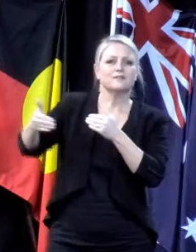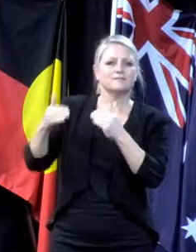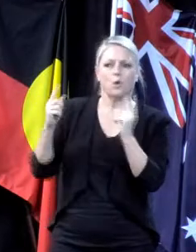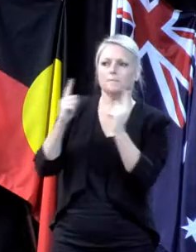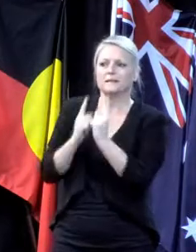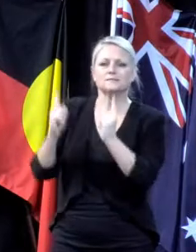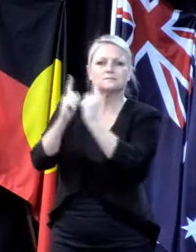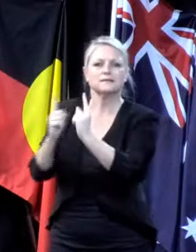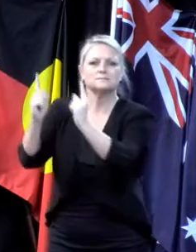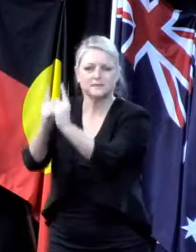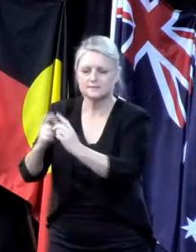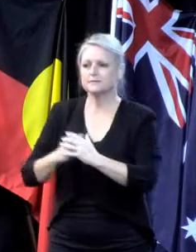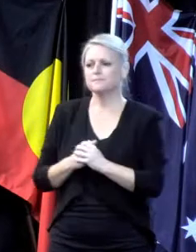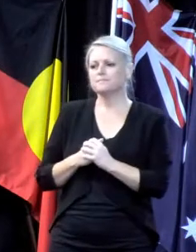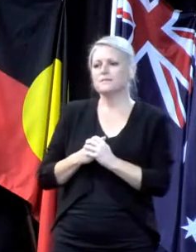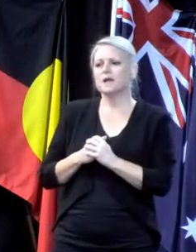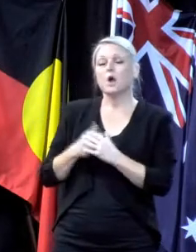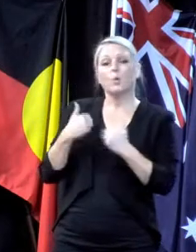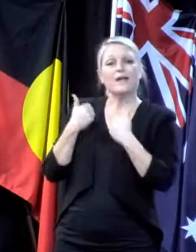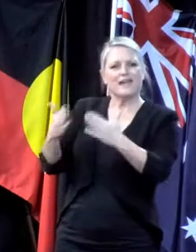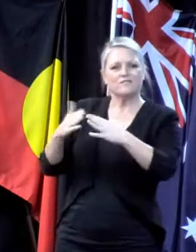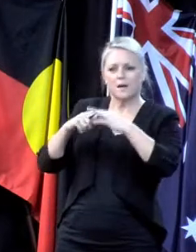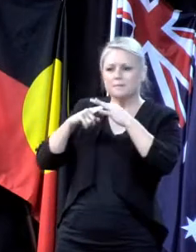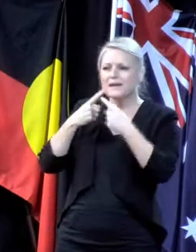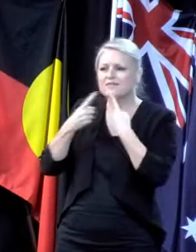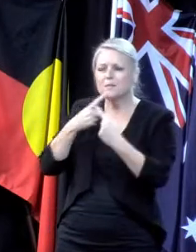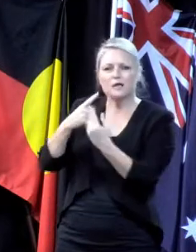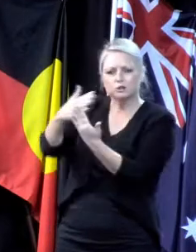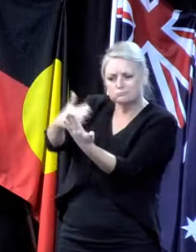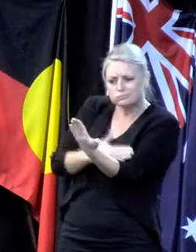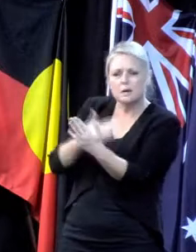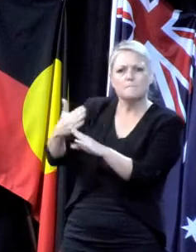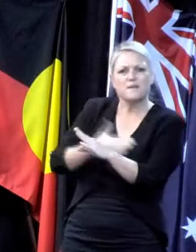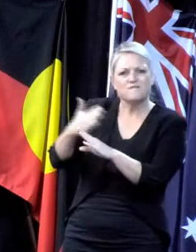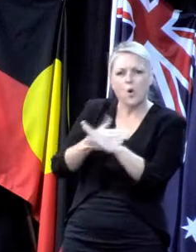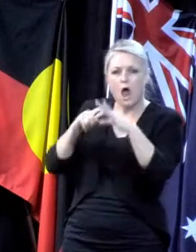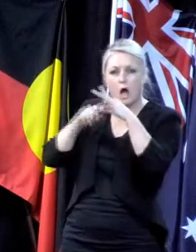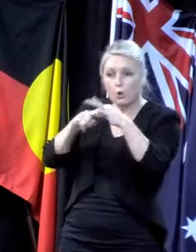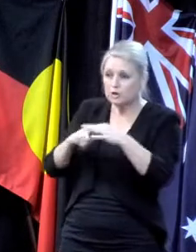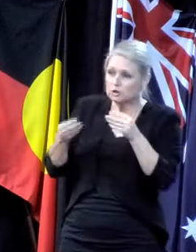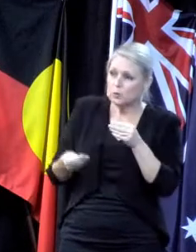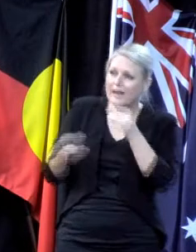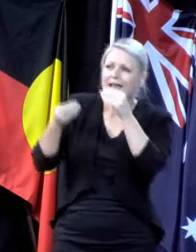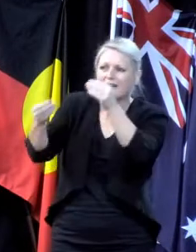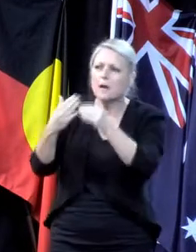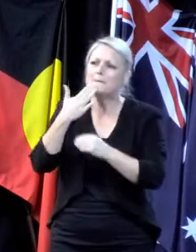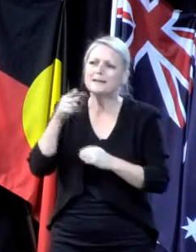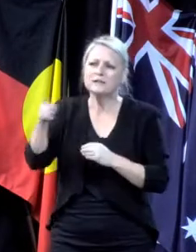these are the questions that we're going to ask. As a family, you may like to consider this, so the questions are given beforehand.